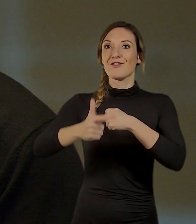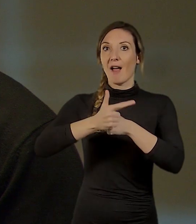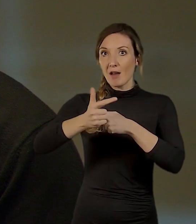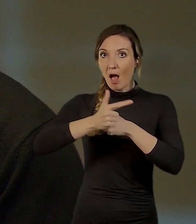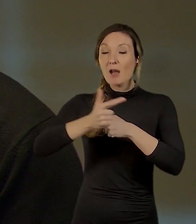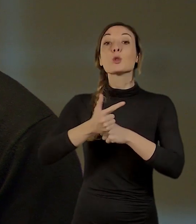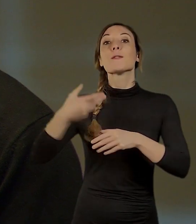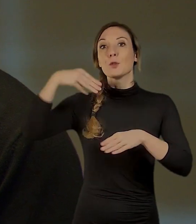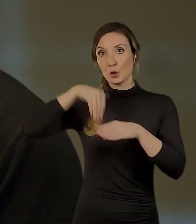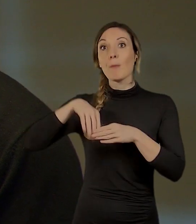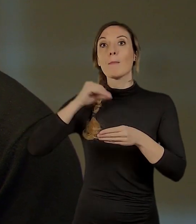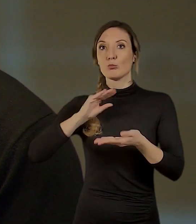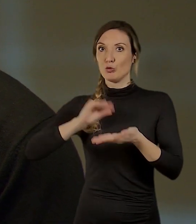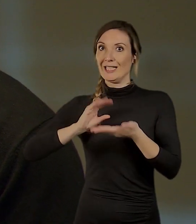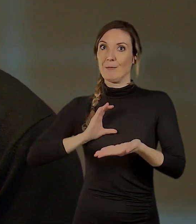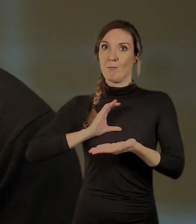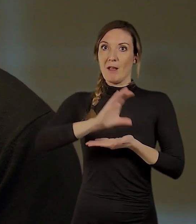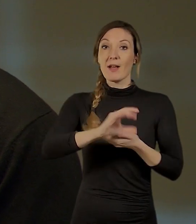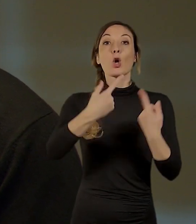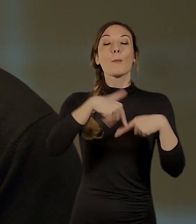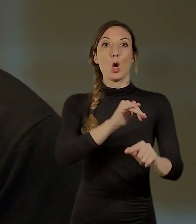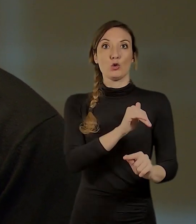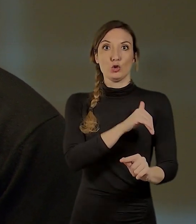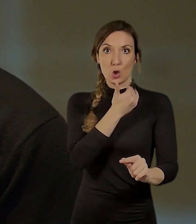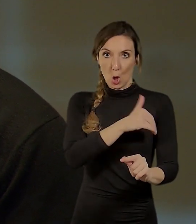Thank you, please. -I would also add that Prague 12 was one of the first